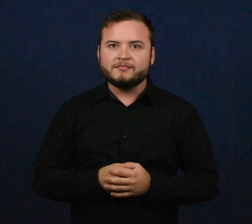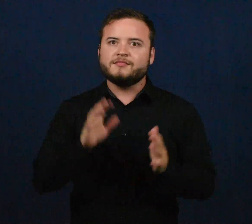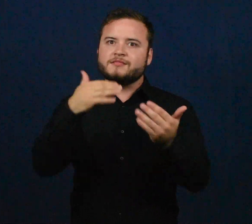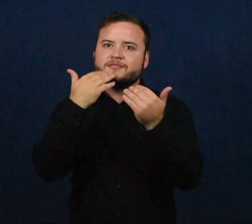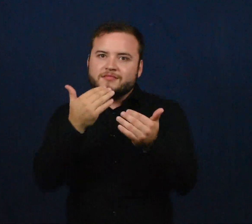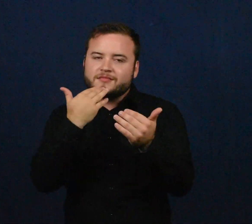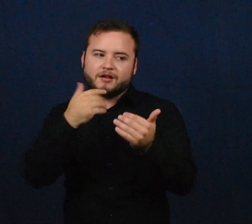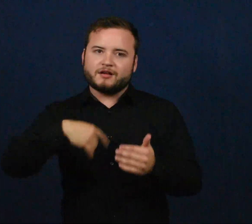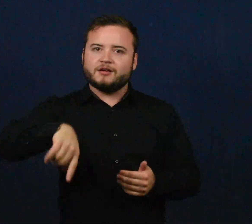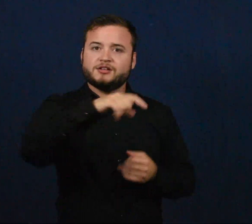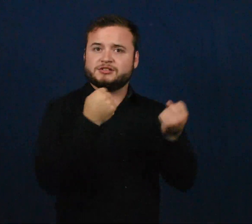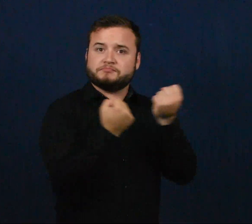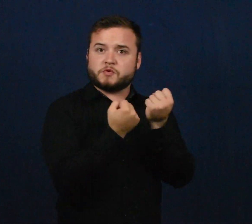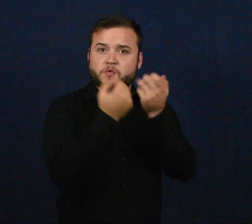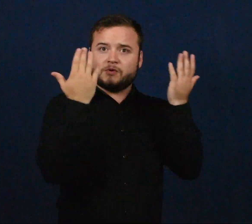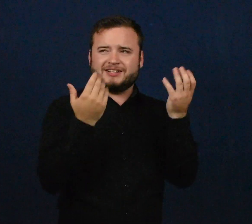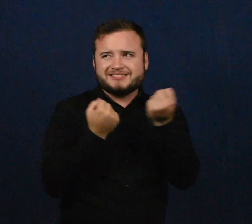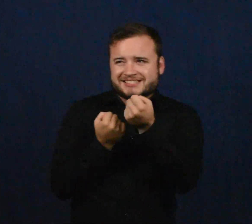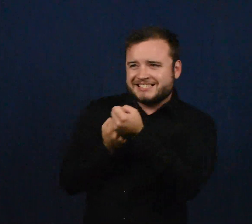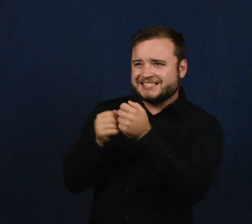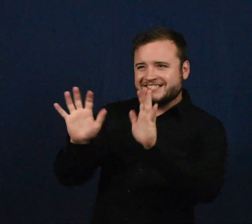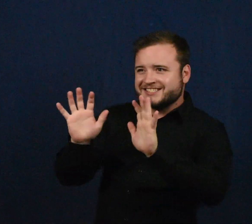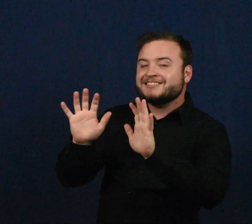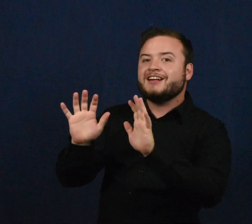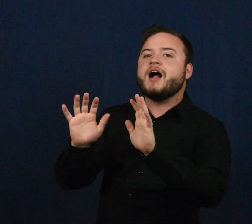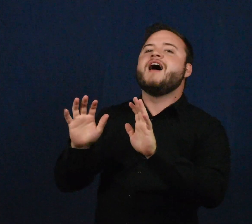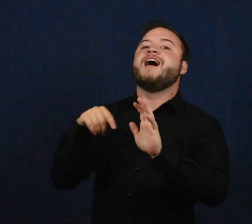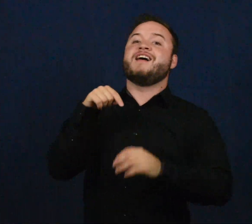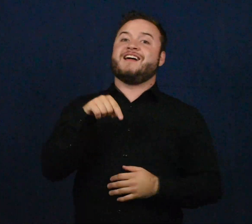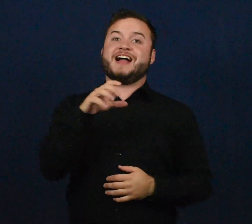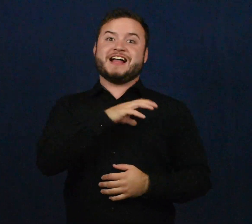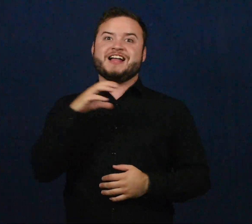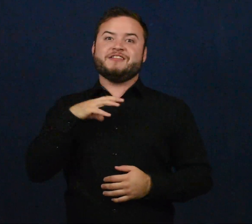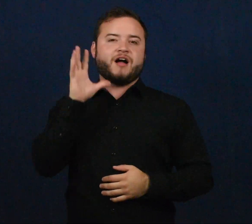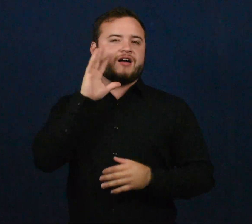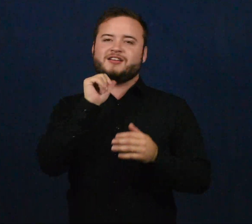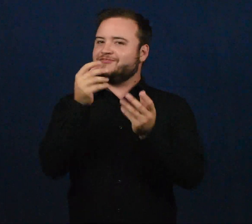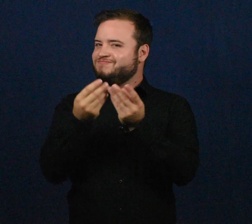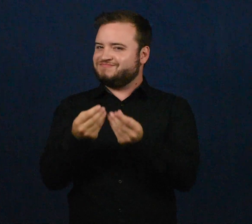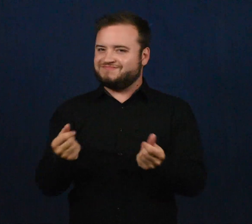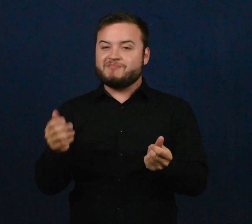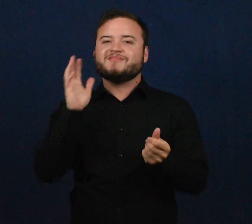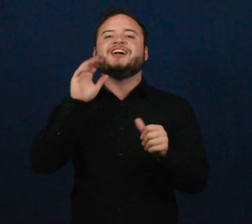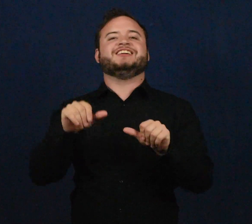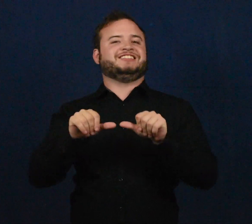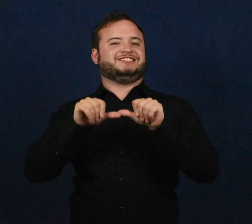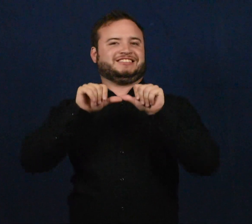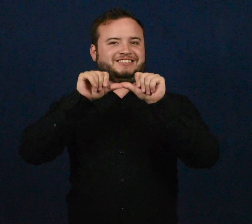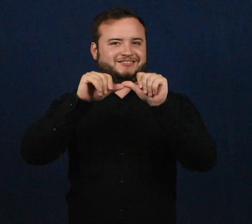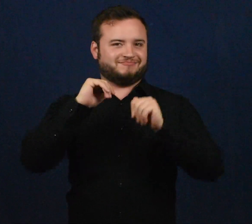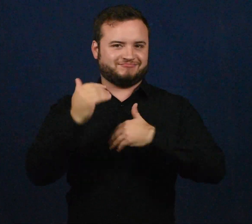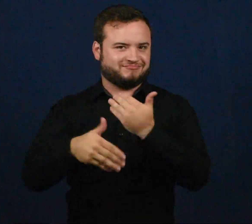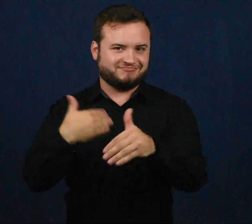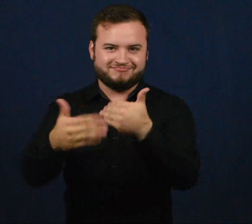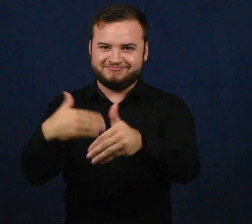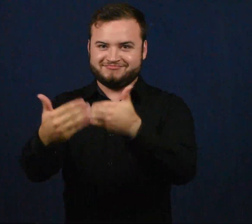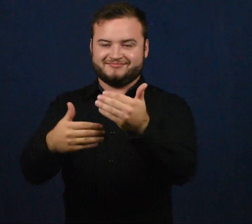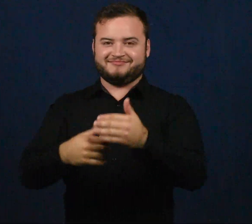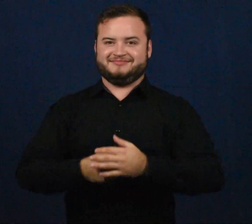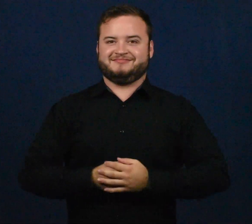Thanks to supporters, this committee will continue.